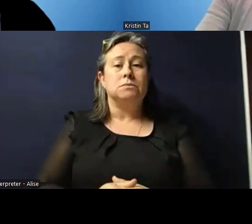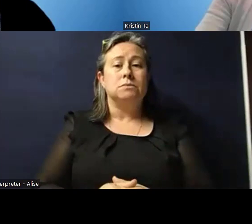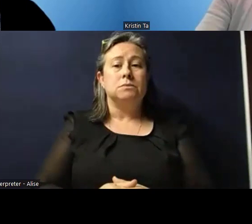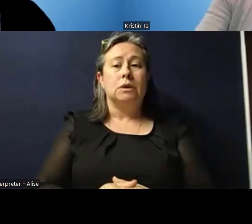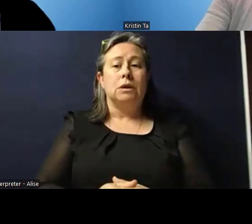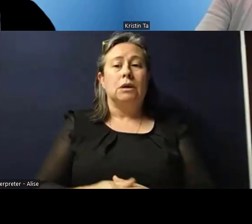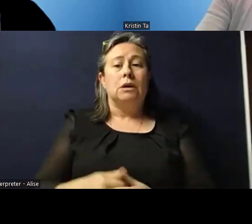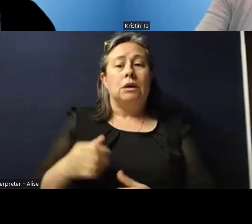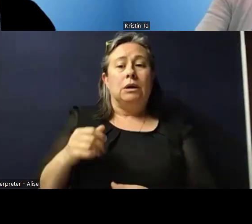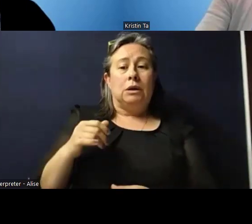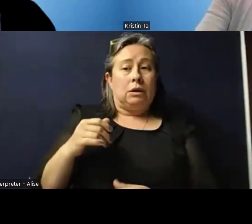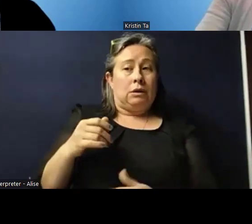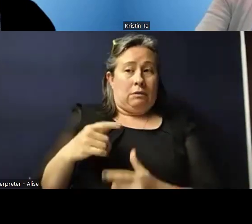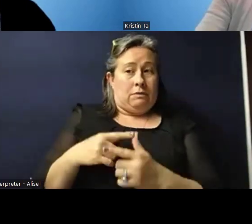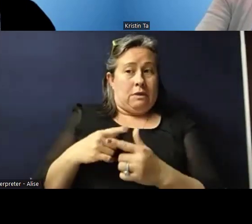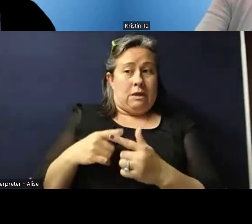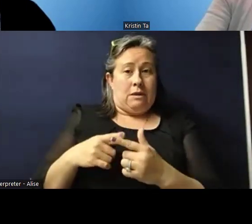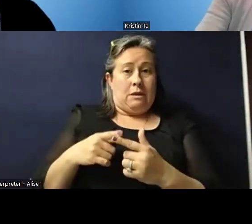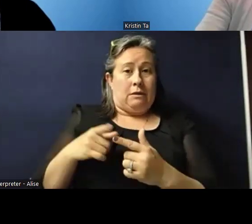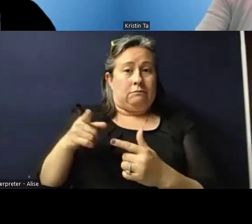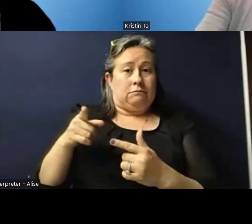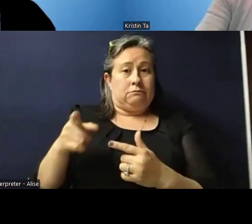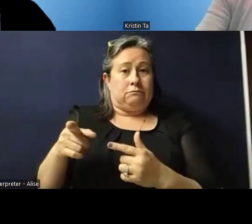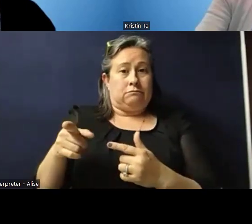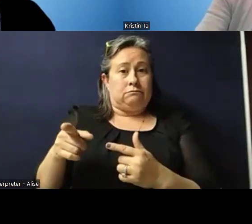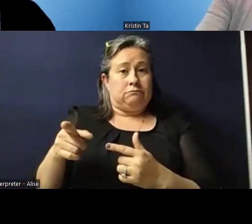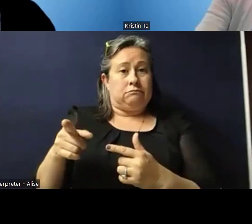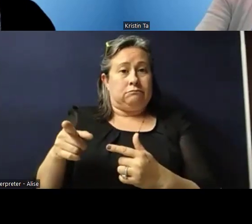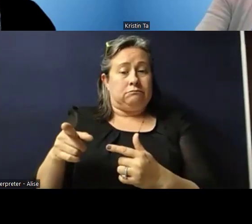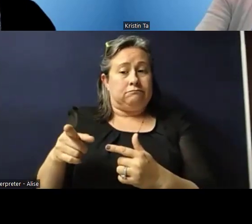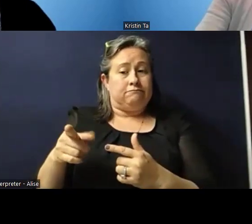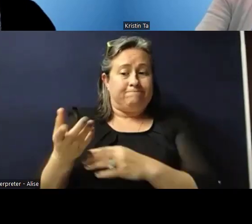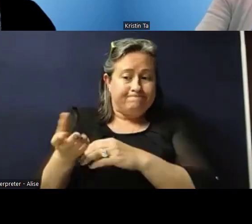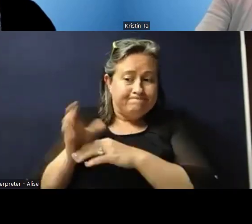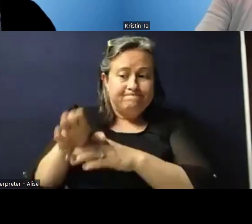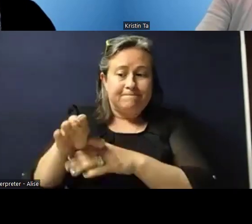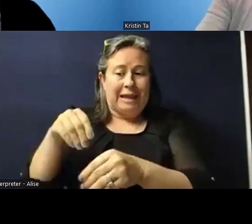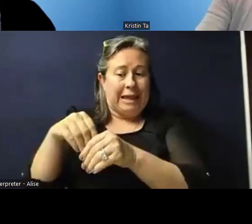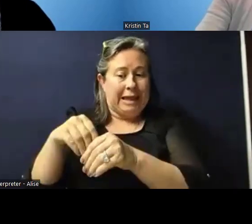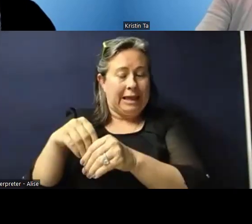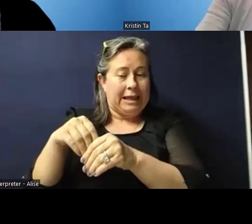they bring them into compliance and correction